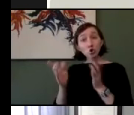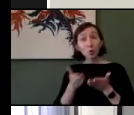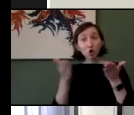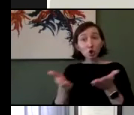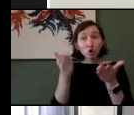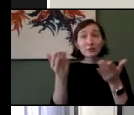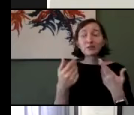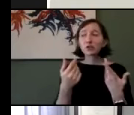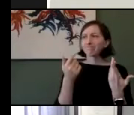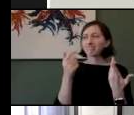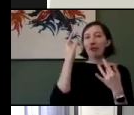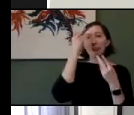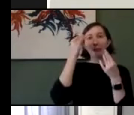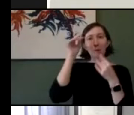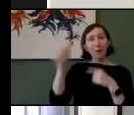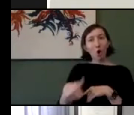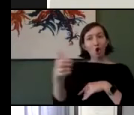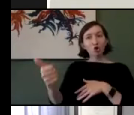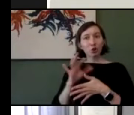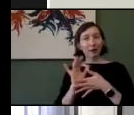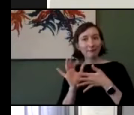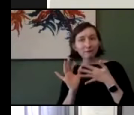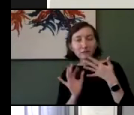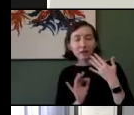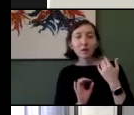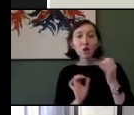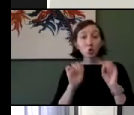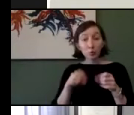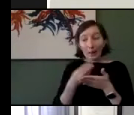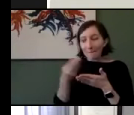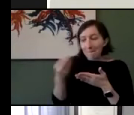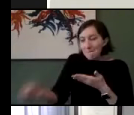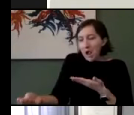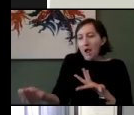You can buy a set of 100% cotton pillow cases to make a few masks as well too.